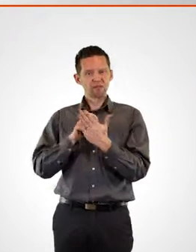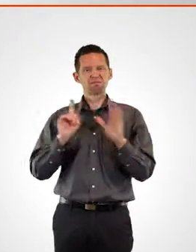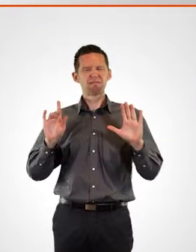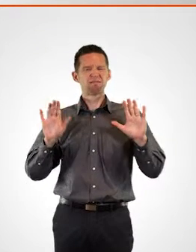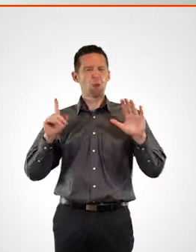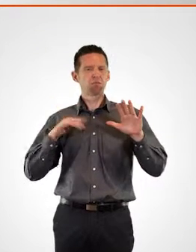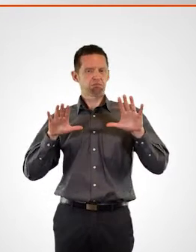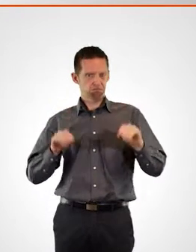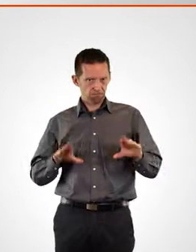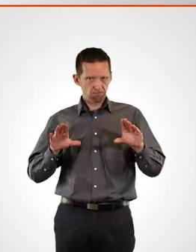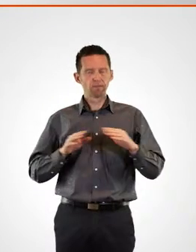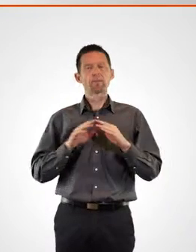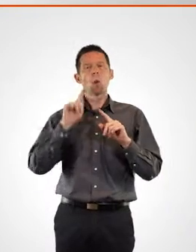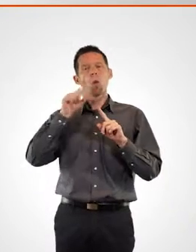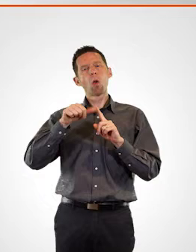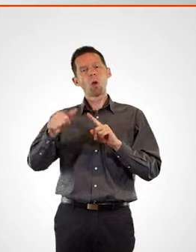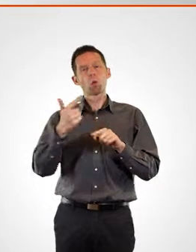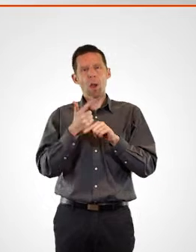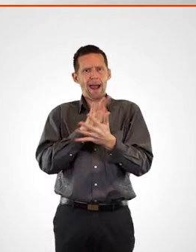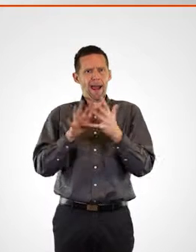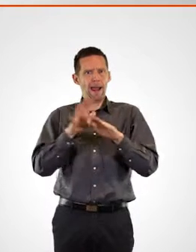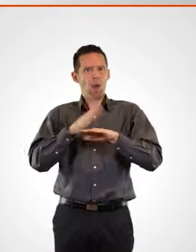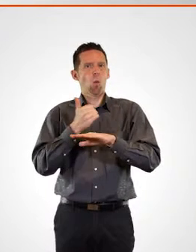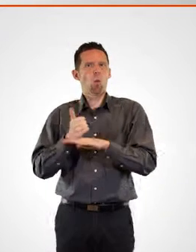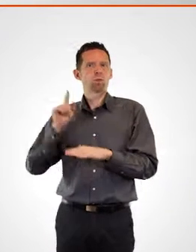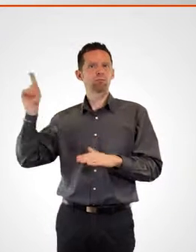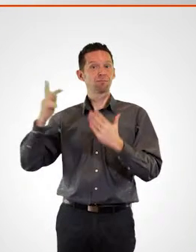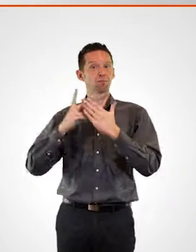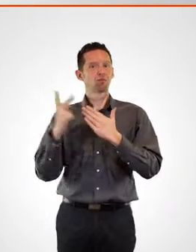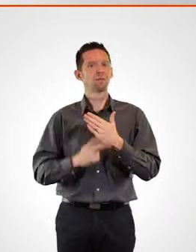So we're going to take a break here and then we're going to come back and actually look at implementation of Foundations for Literacy.